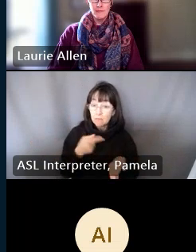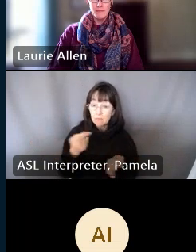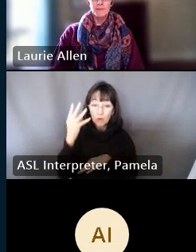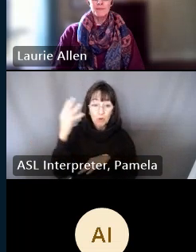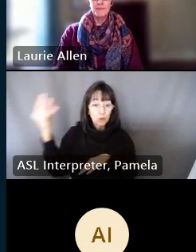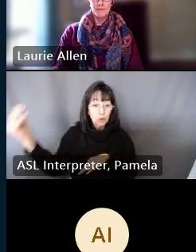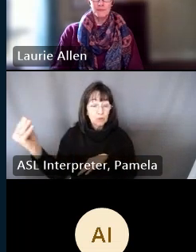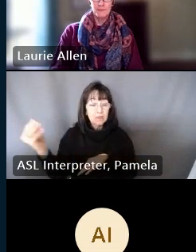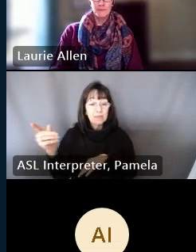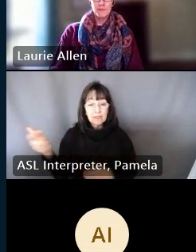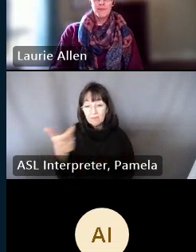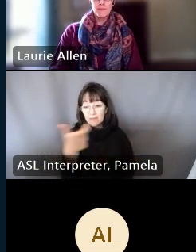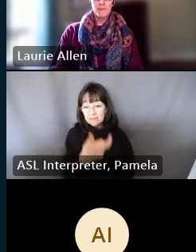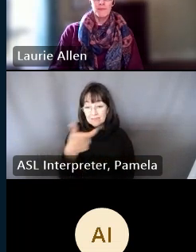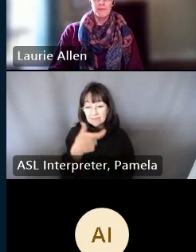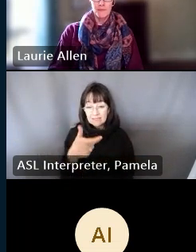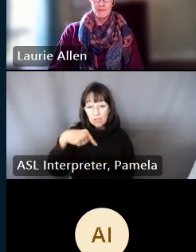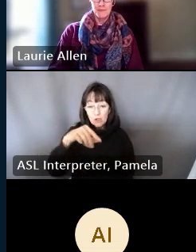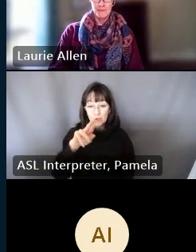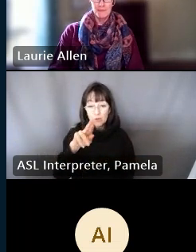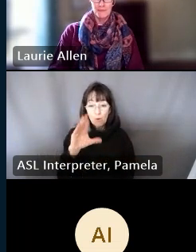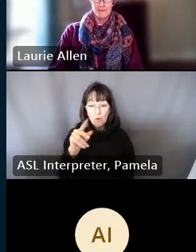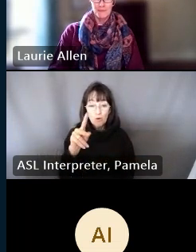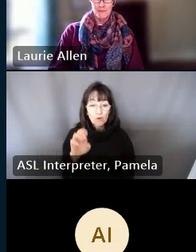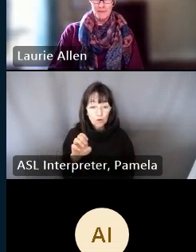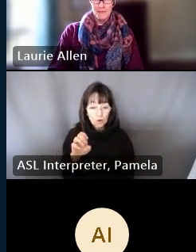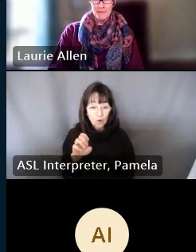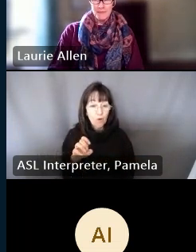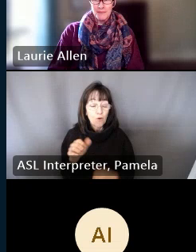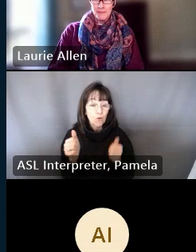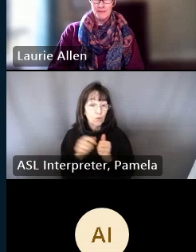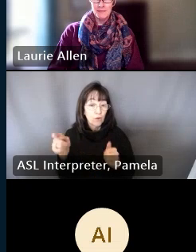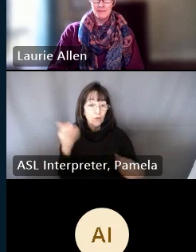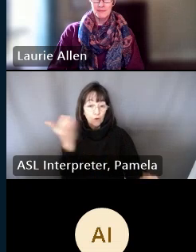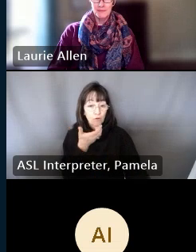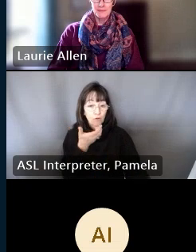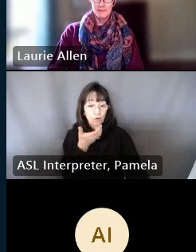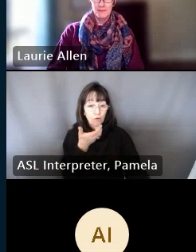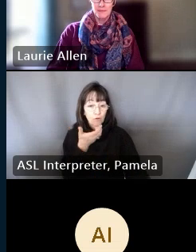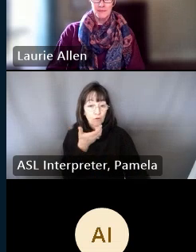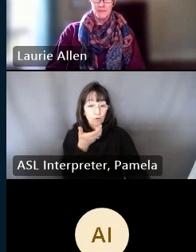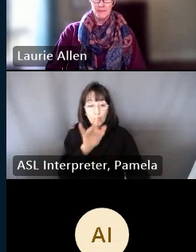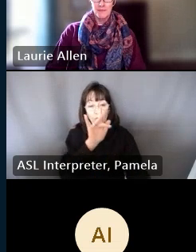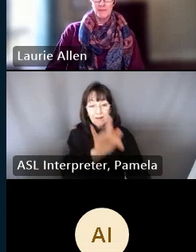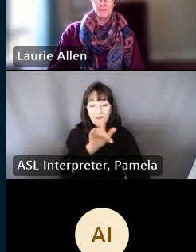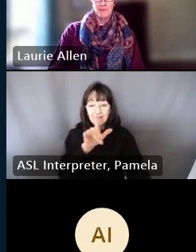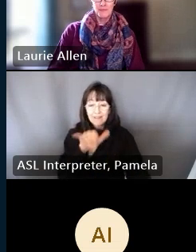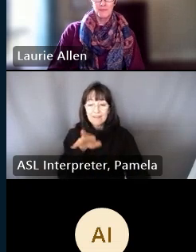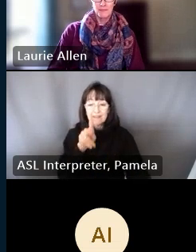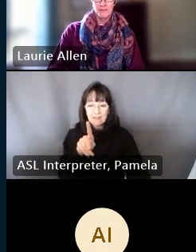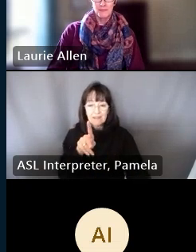the QR code on your screen, if you can do it on your phone or, click the link to submit our Lunchtime Learning survey.